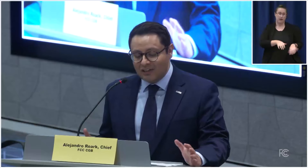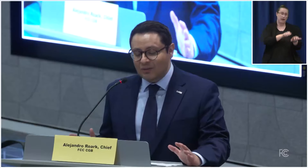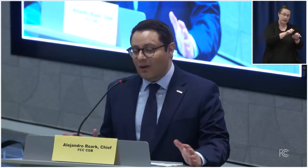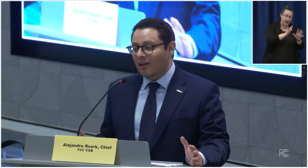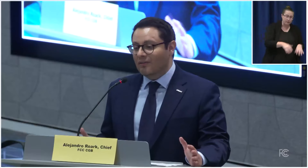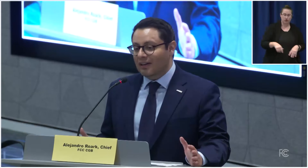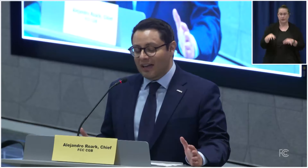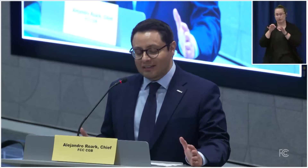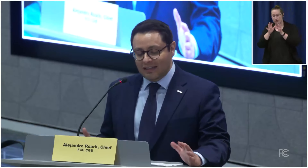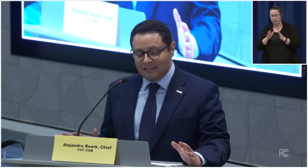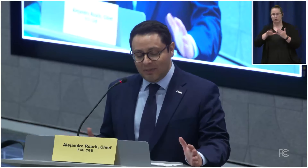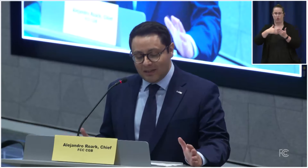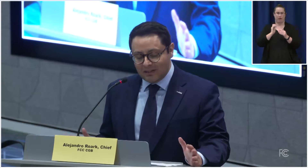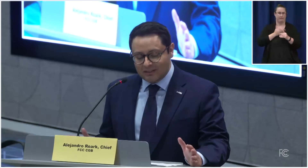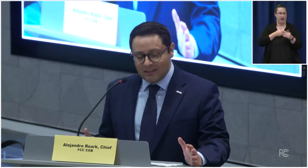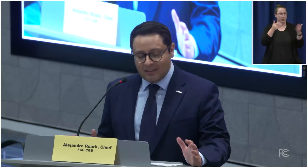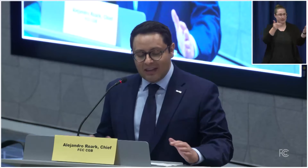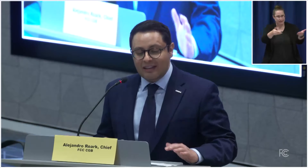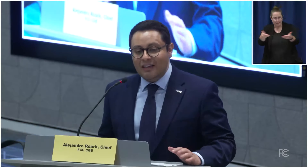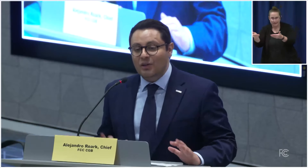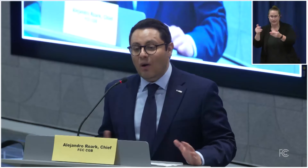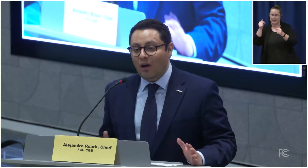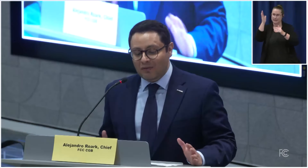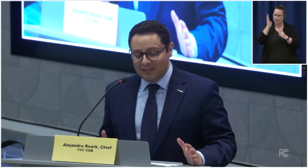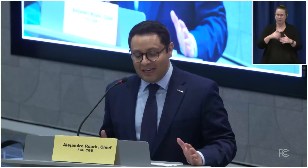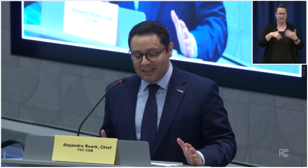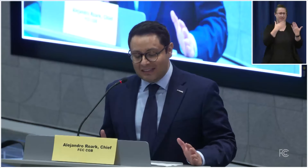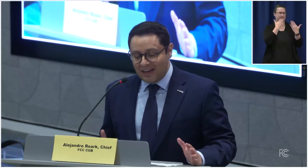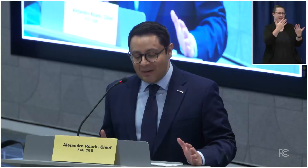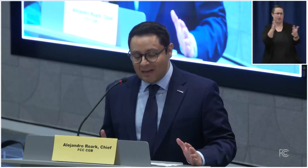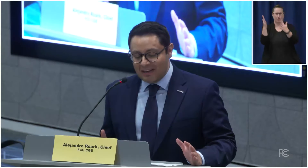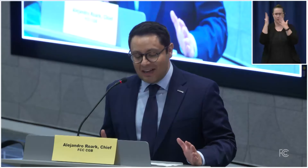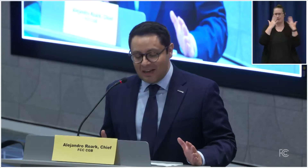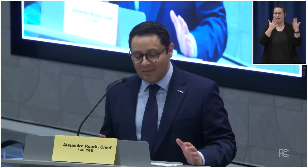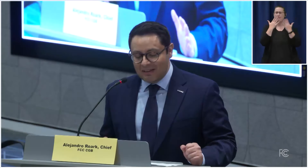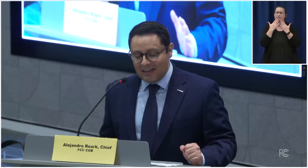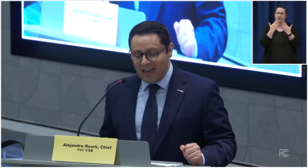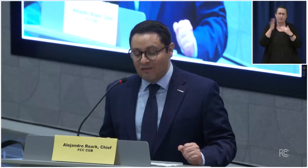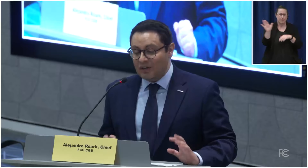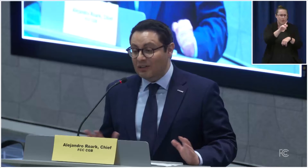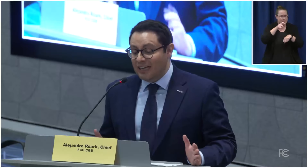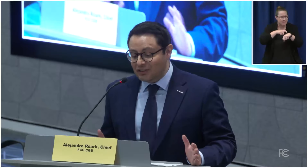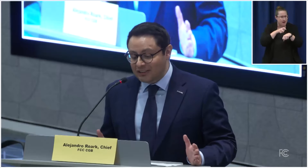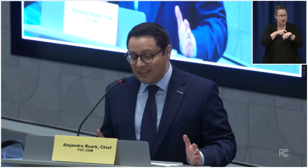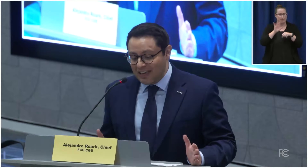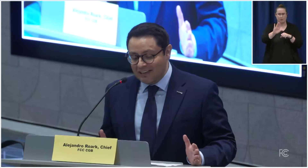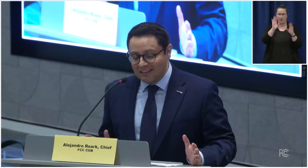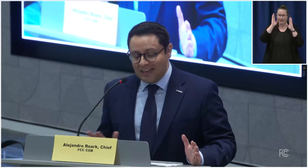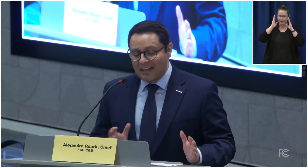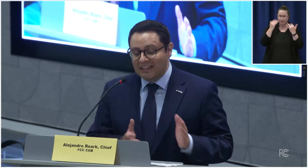ELLA AND AMY OUR CMR STAFF JEFF RIORDAN GREG HUFF OUR CAPTIONERS, INTERPRETERS AND AGAIN AGAIN TO ALL OF OUR